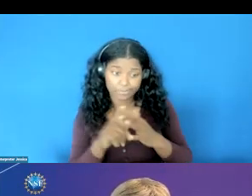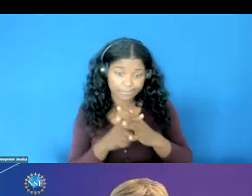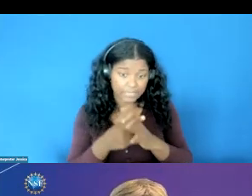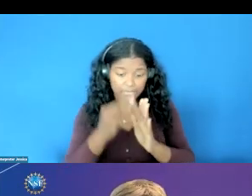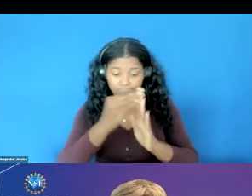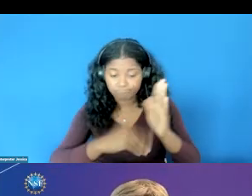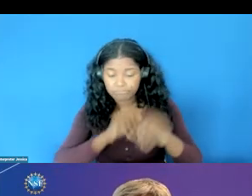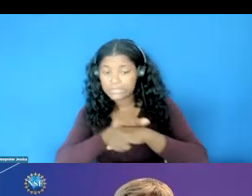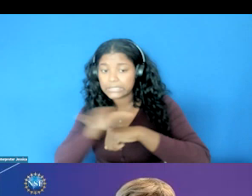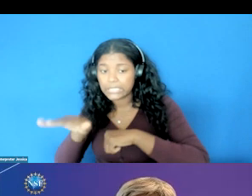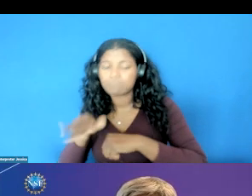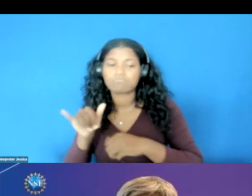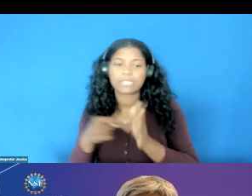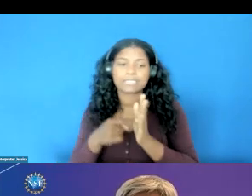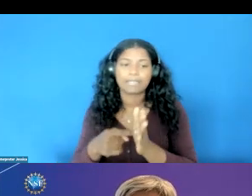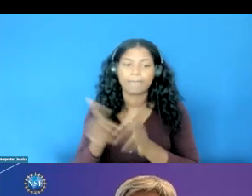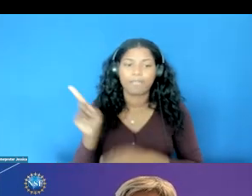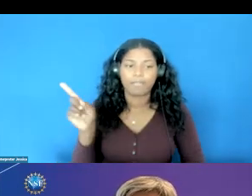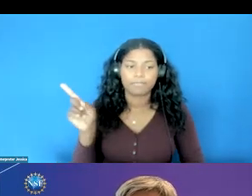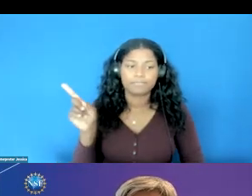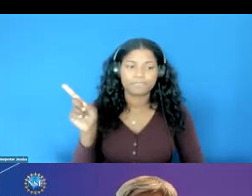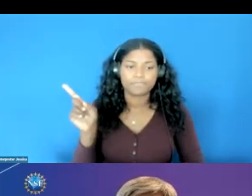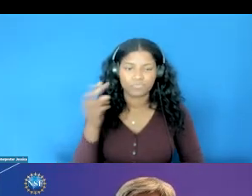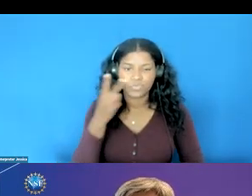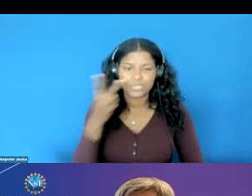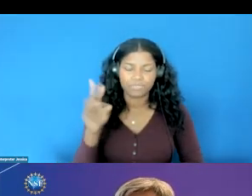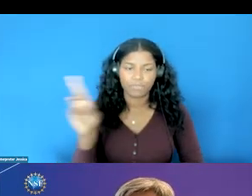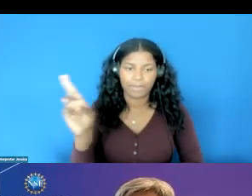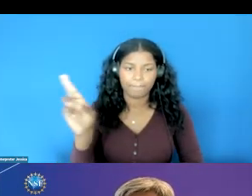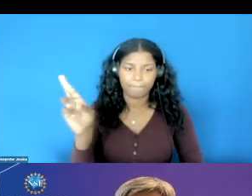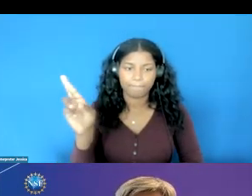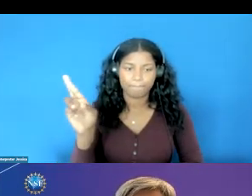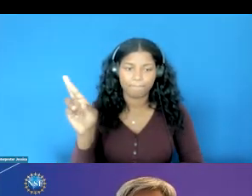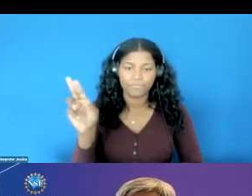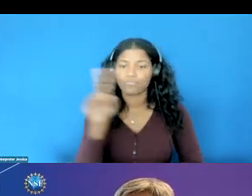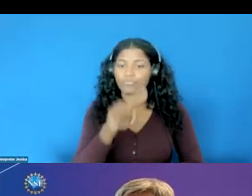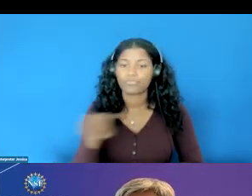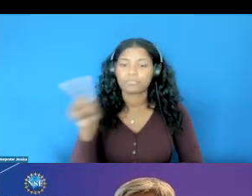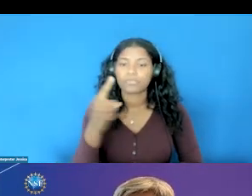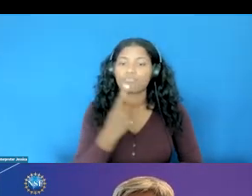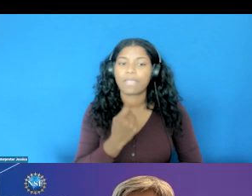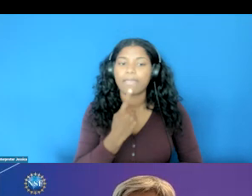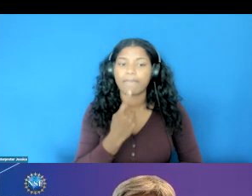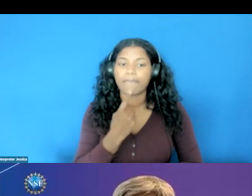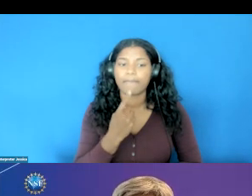So there's an example of a solicitation on the right here, you can see circled in red proposals are accepted anytime.